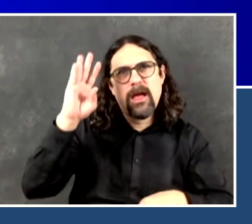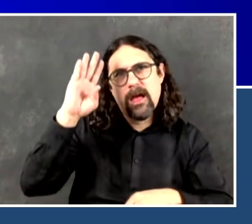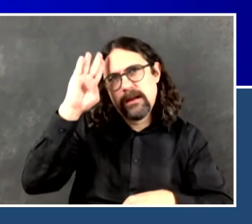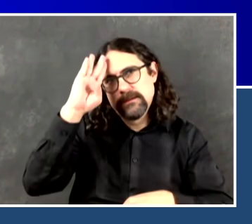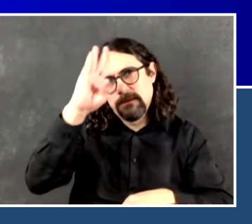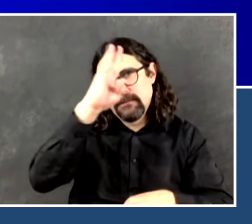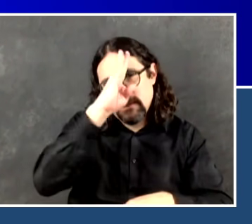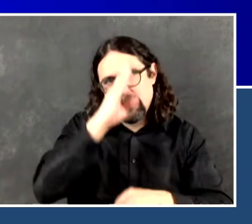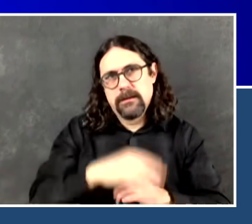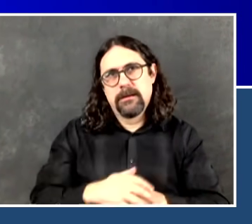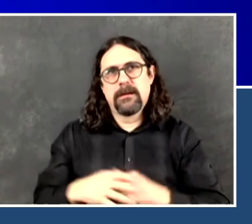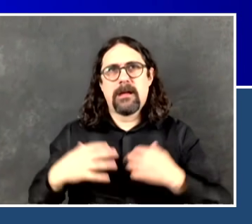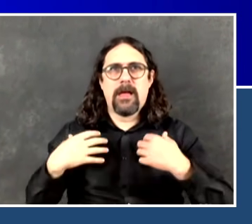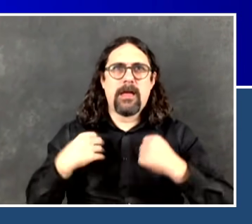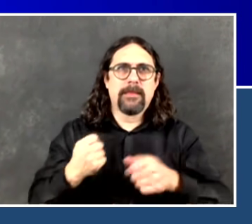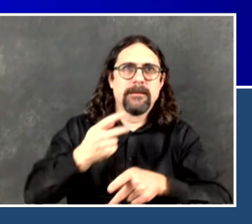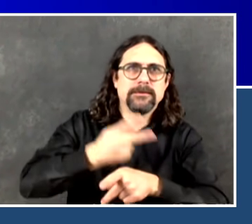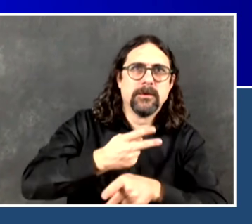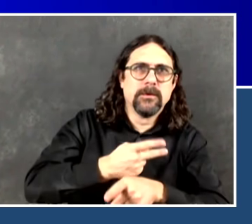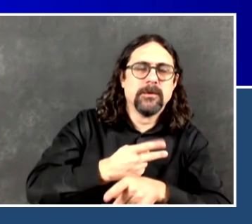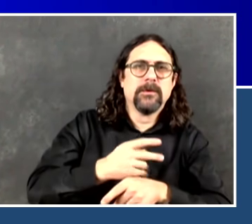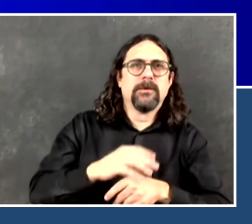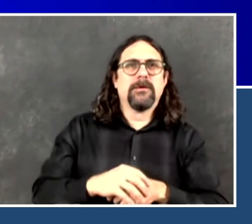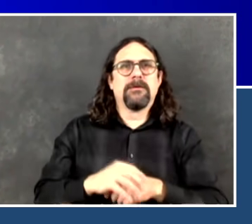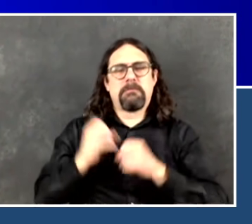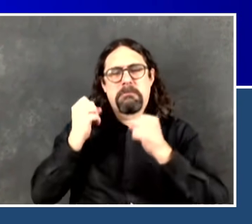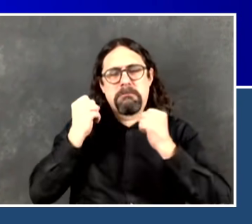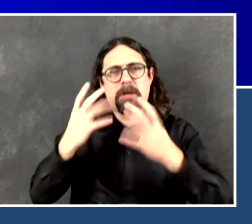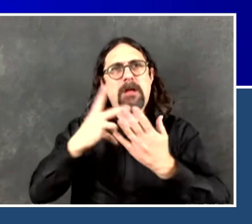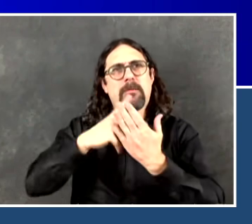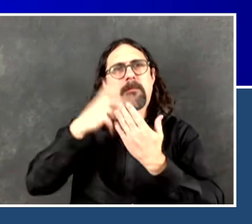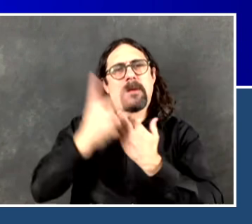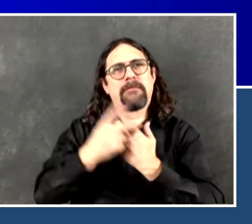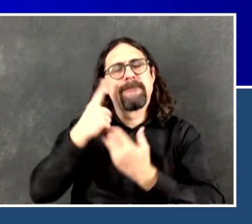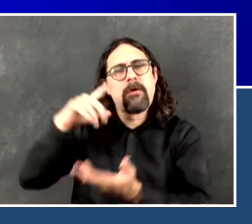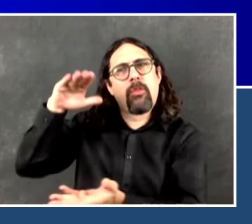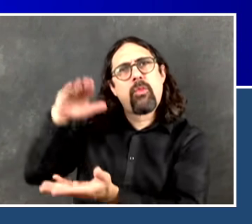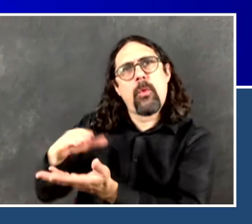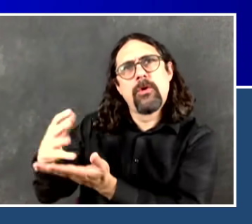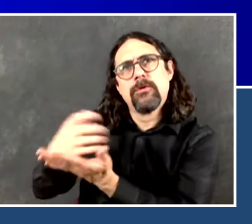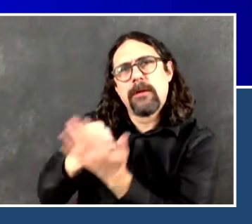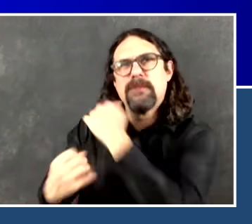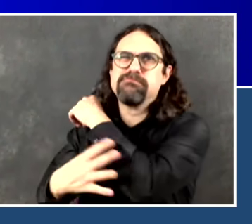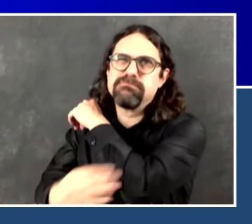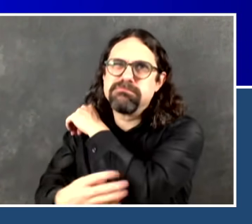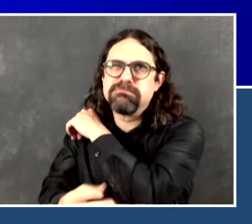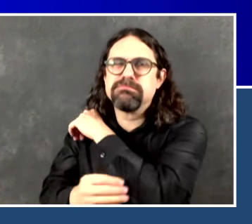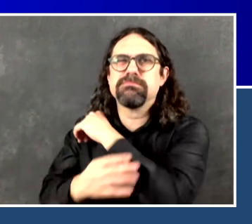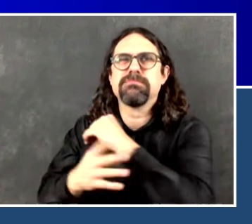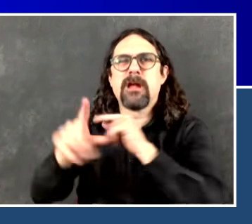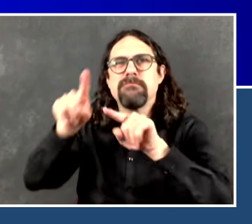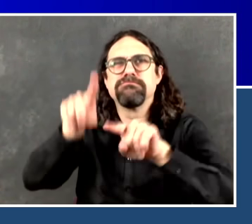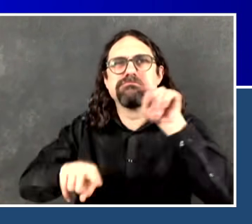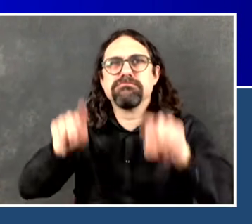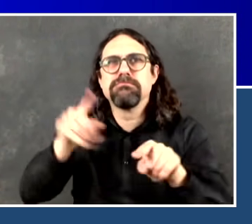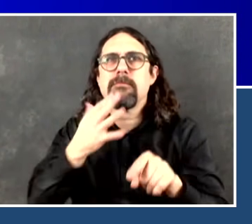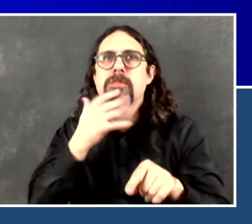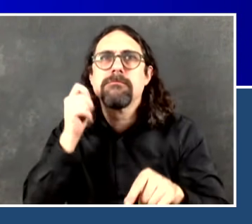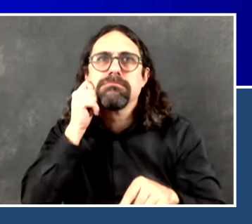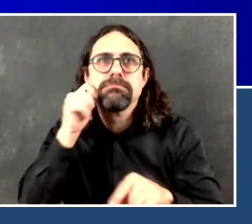THE CRISIS. THEY'RE REMINDERS OF HOW MUCH MORE WE HAVE TO DO, AS WELL. AND FIGHTING FOR ECONOMIC